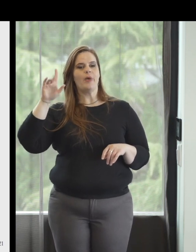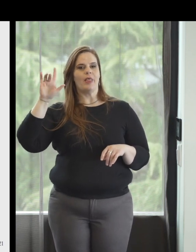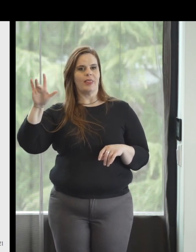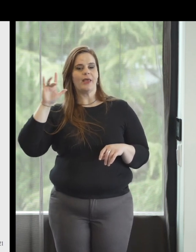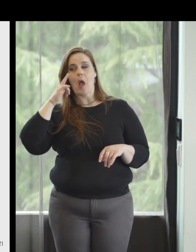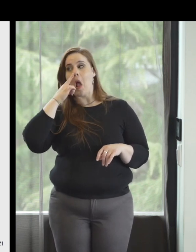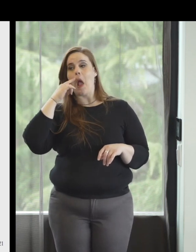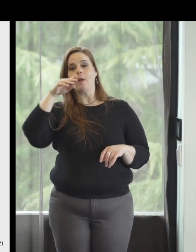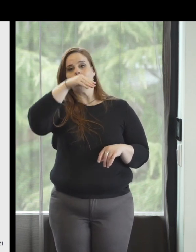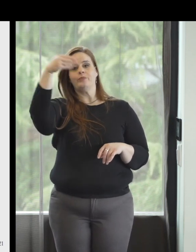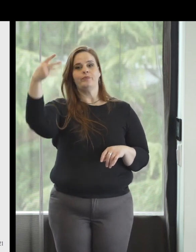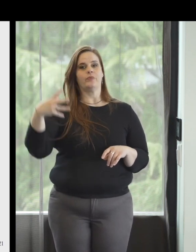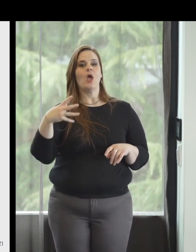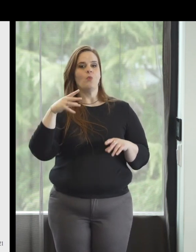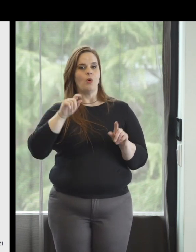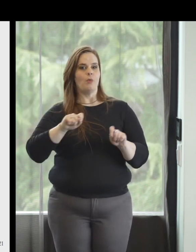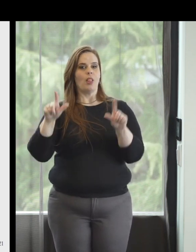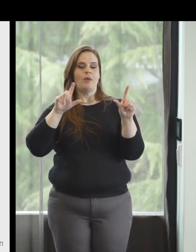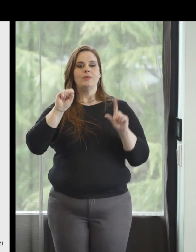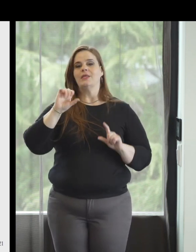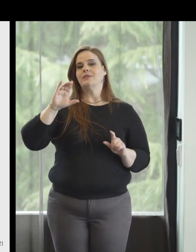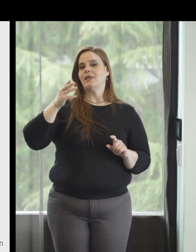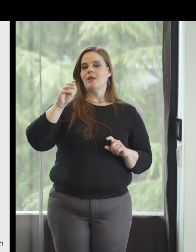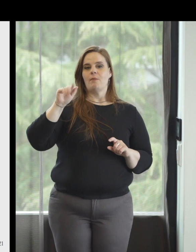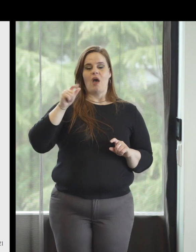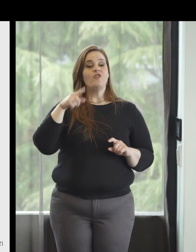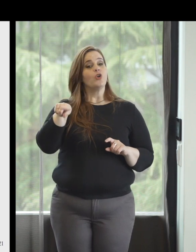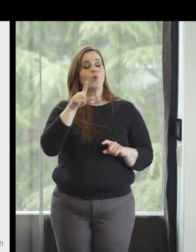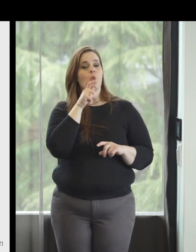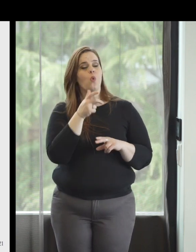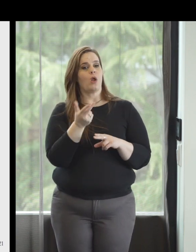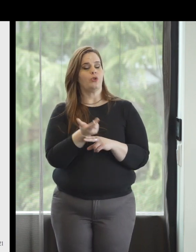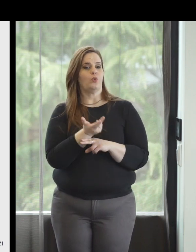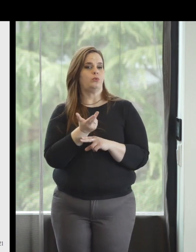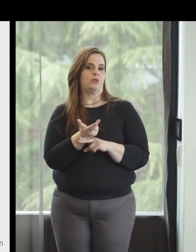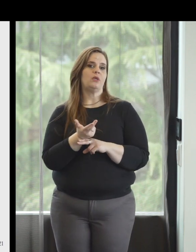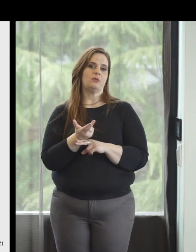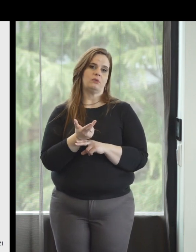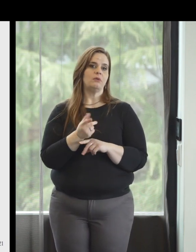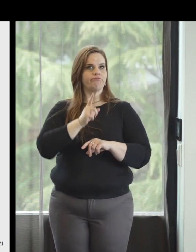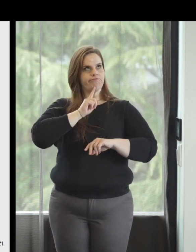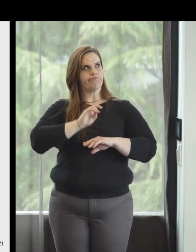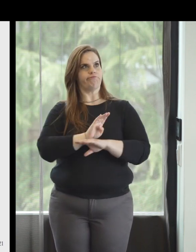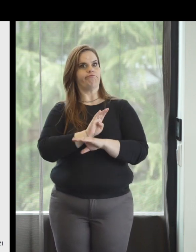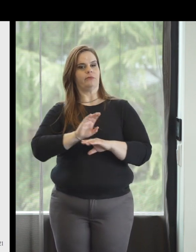corner for those of you using the actual schema itself